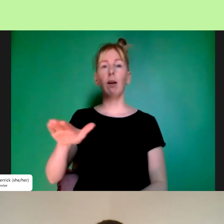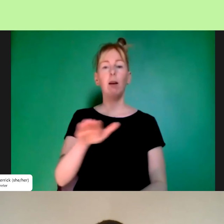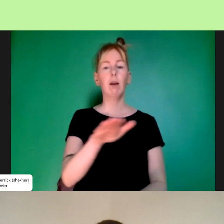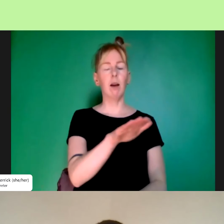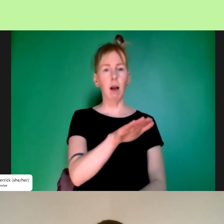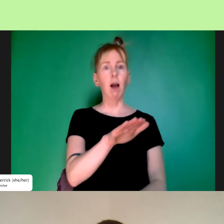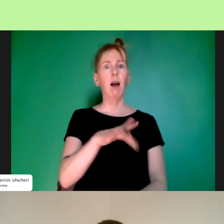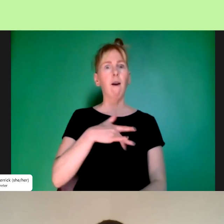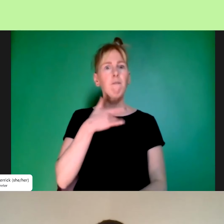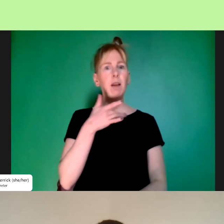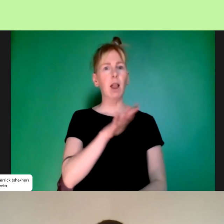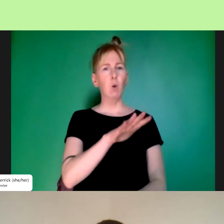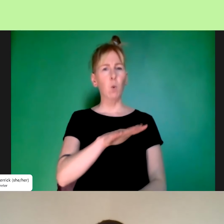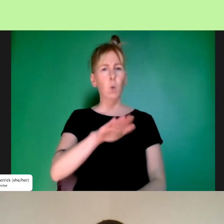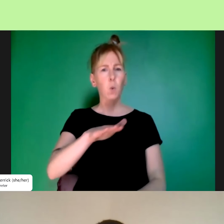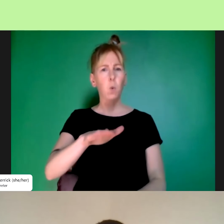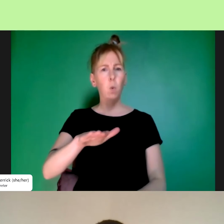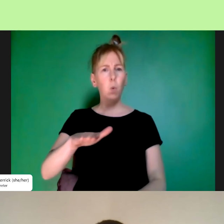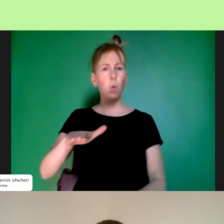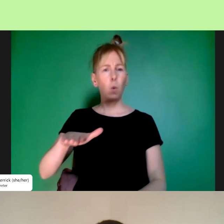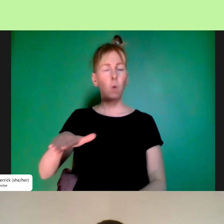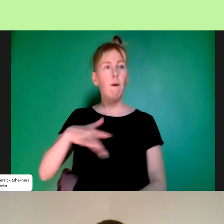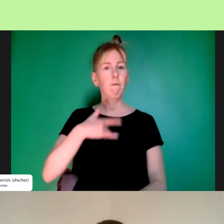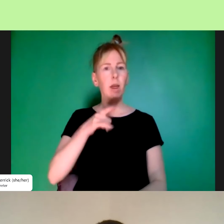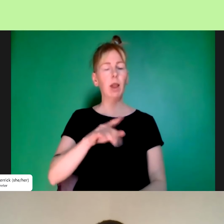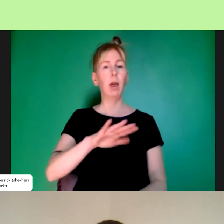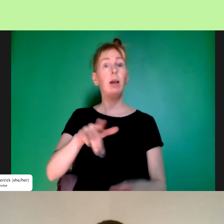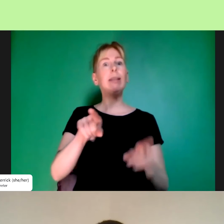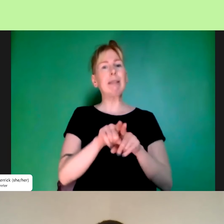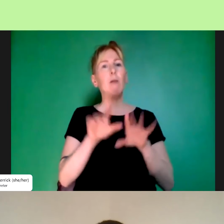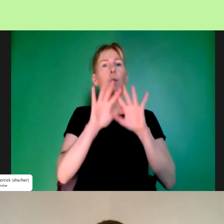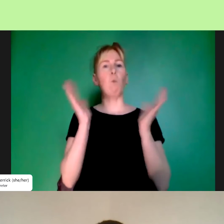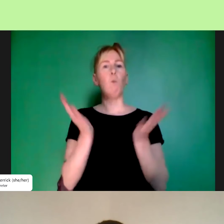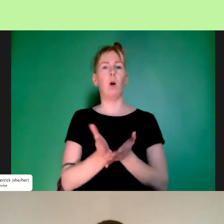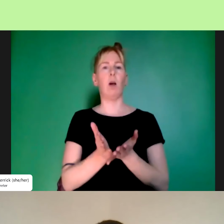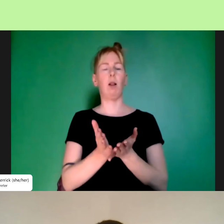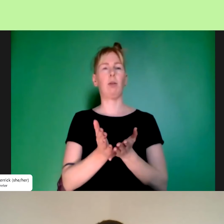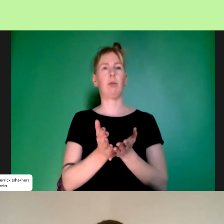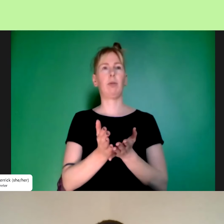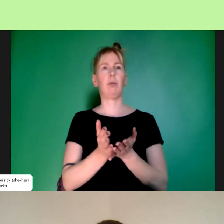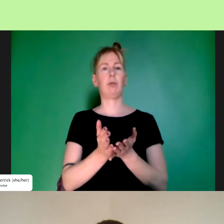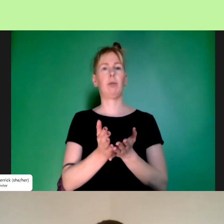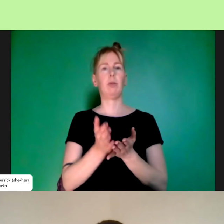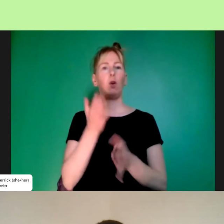then you actually begin to perceive the world. And it's the same for me. So it's like when I